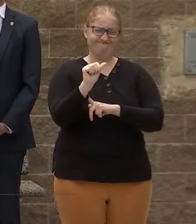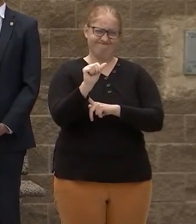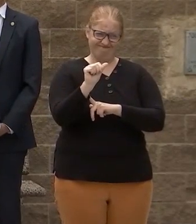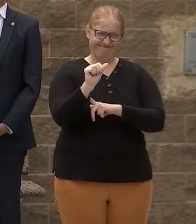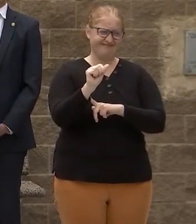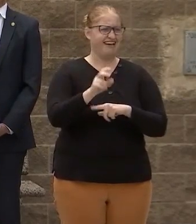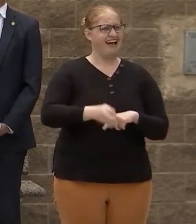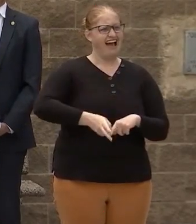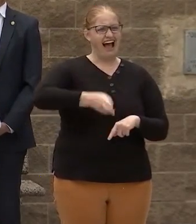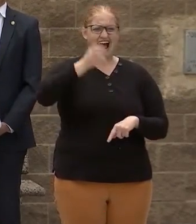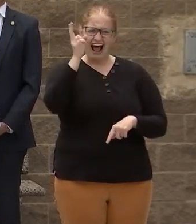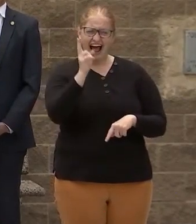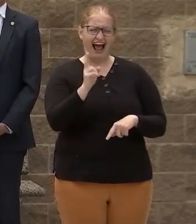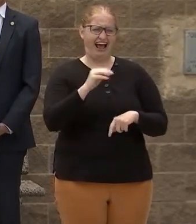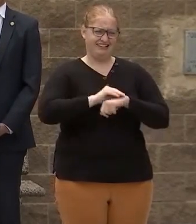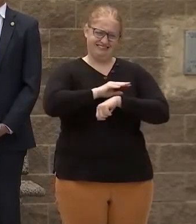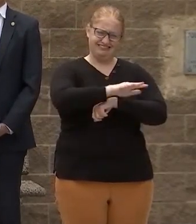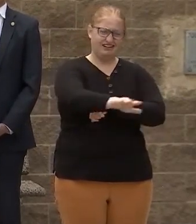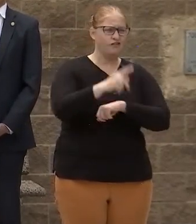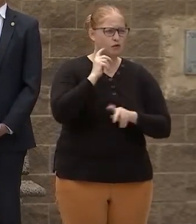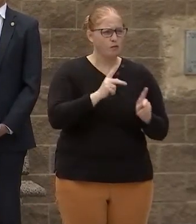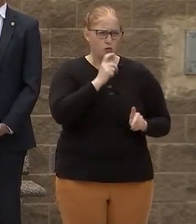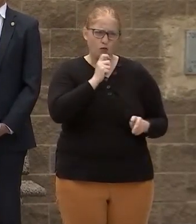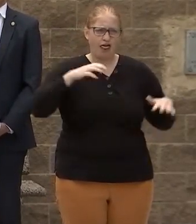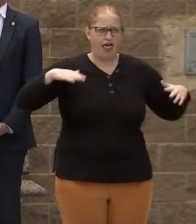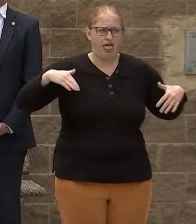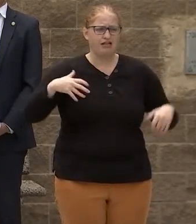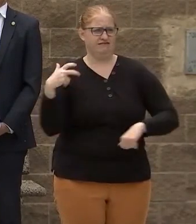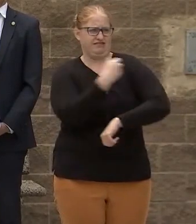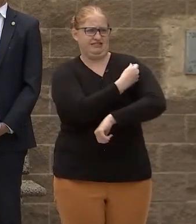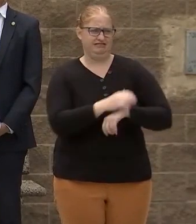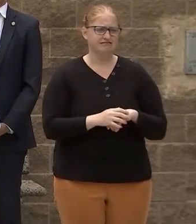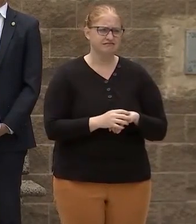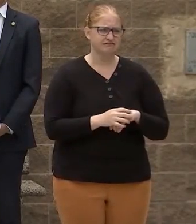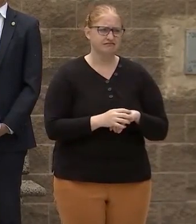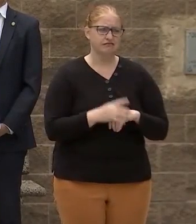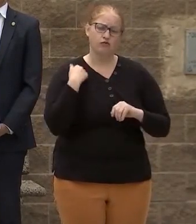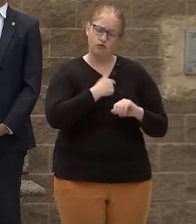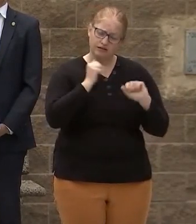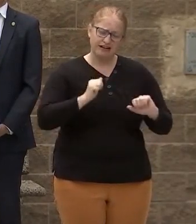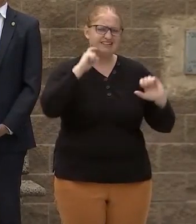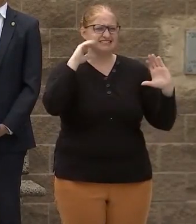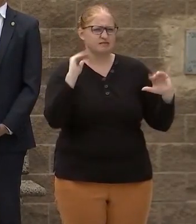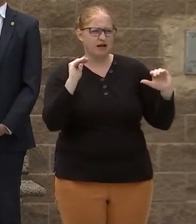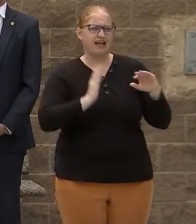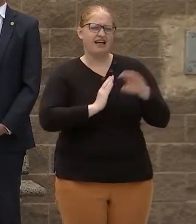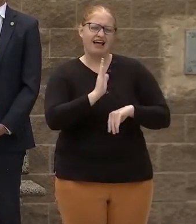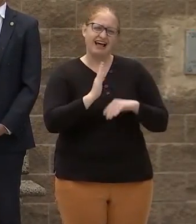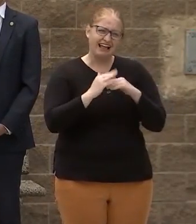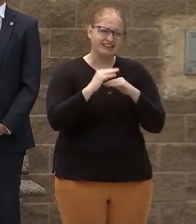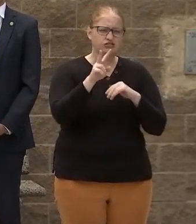HALF TIMES HIGHER AMONG LATINOS AND AFRICAN AMERICANS WITH THIS NEW DELTA VARIANTS WE WILL SEE HIGHER INFECTIONS